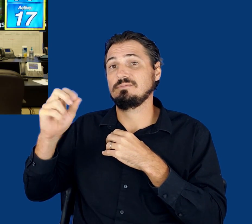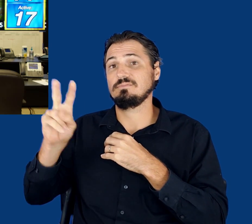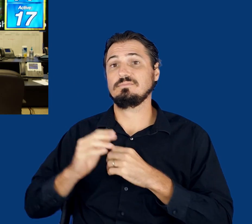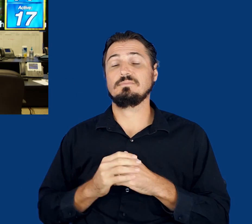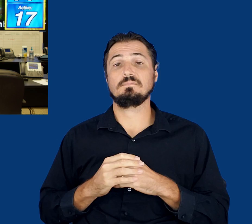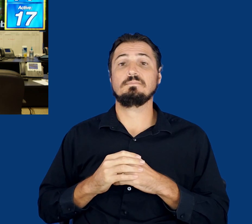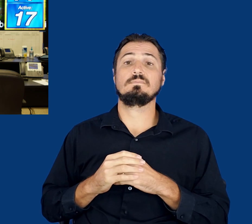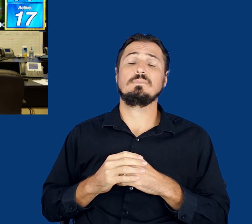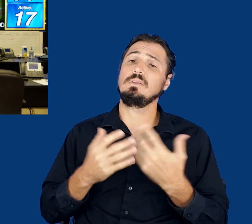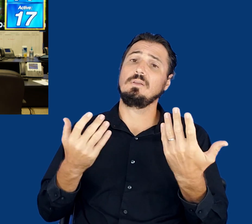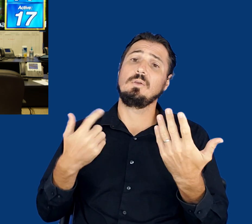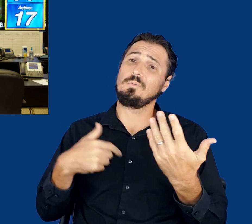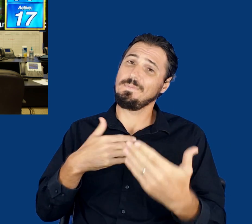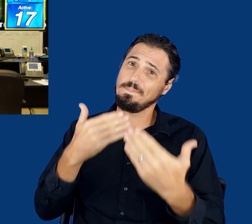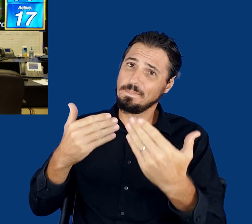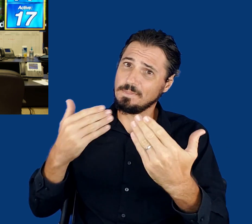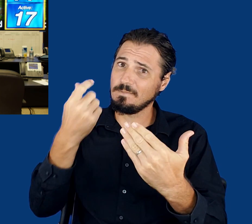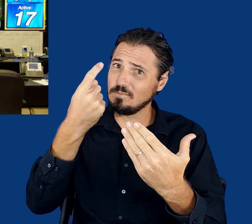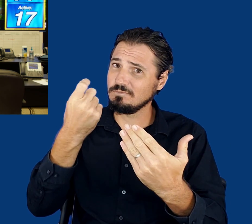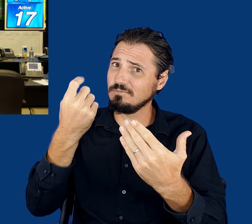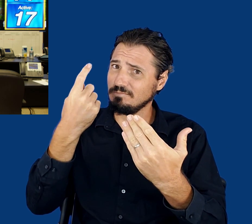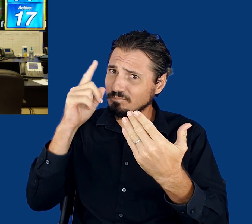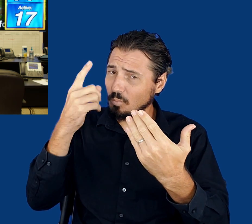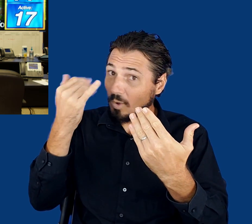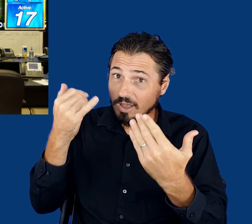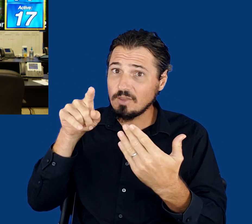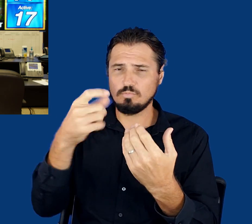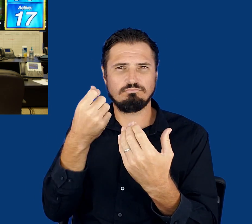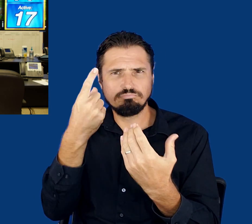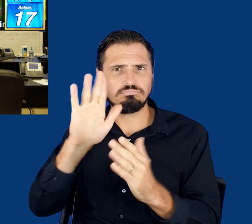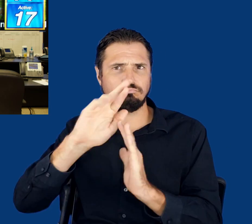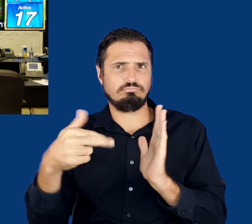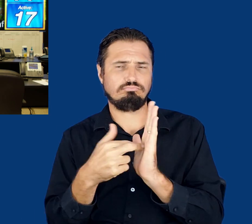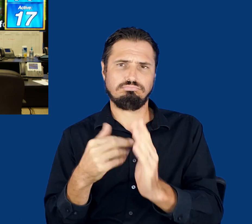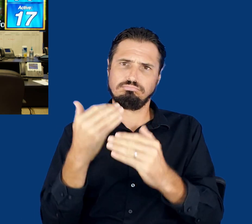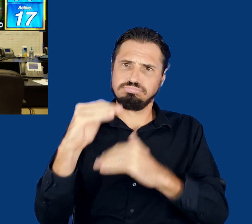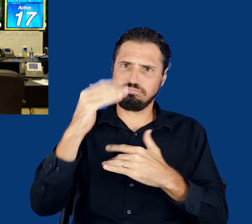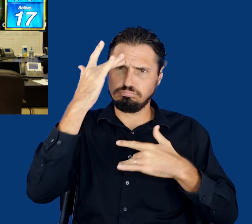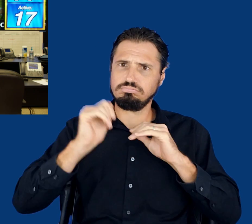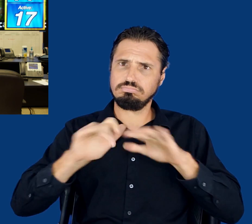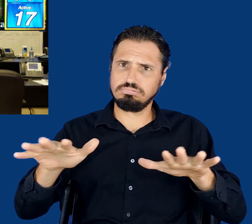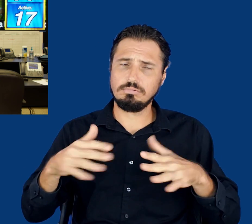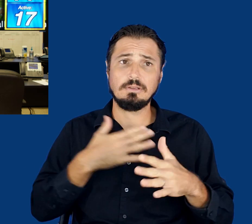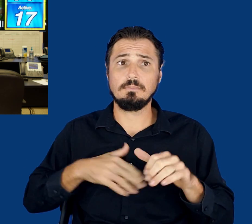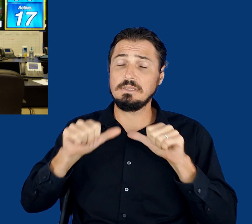We thank you for understanding the role you play in mitigating the spread of COVID-19 on our island….please continue to…